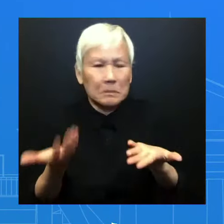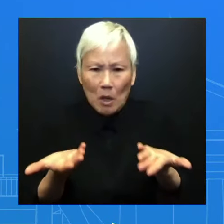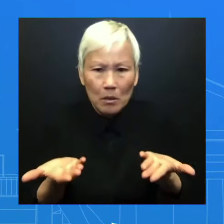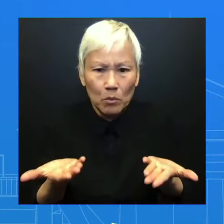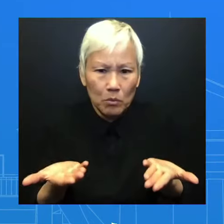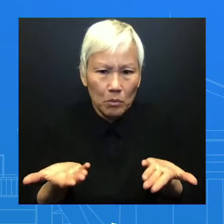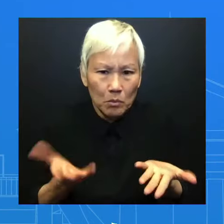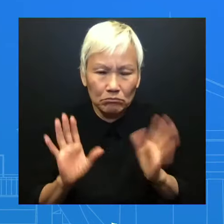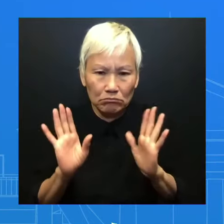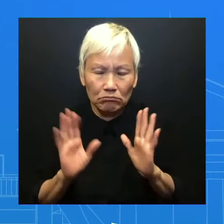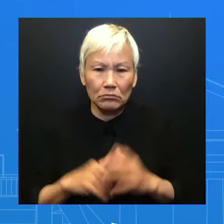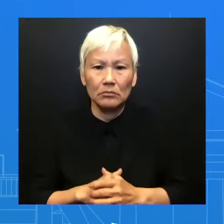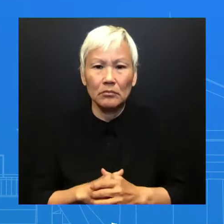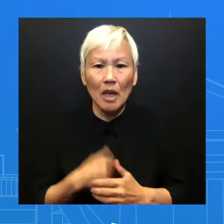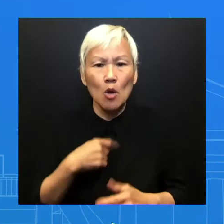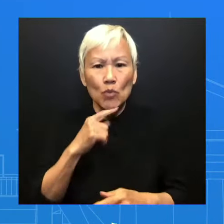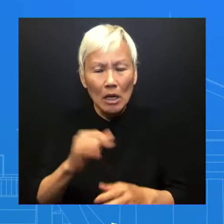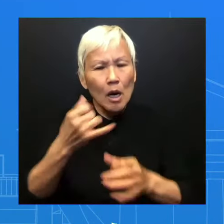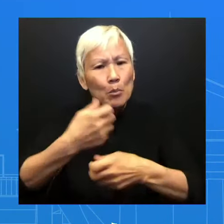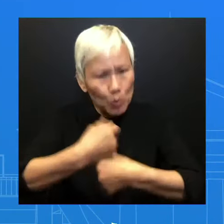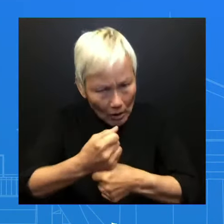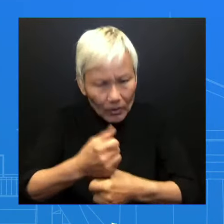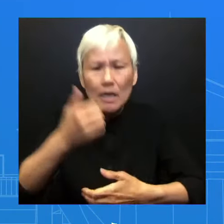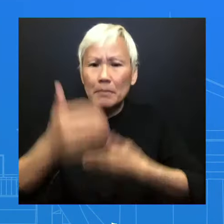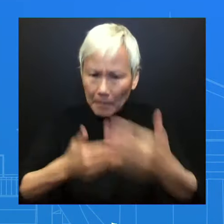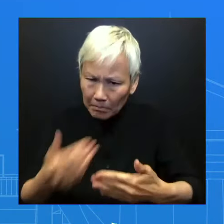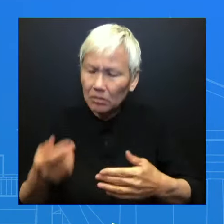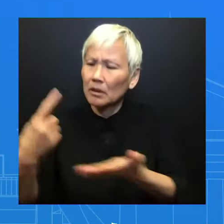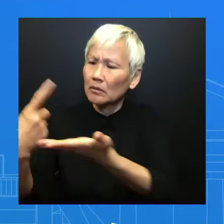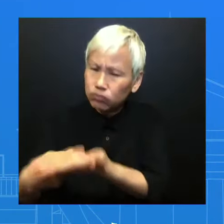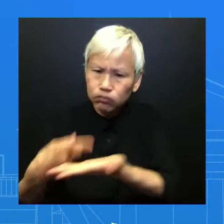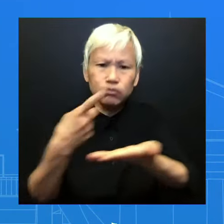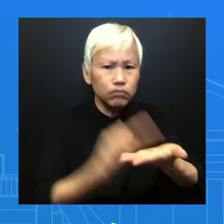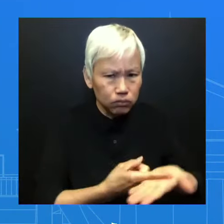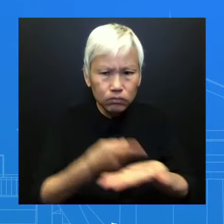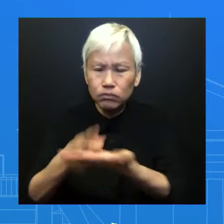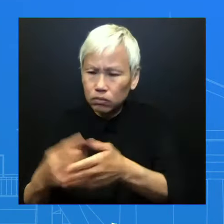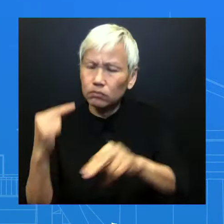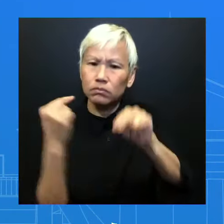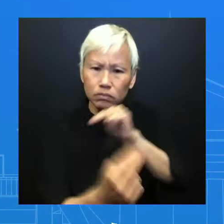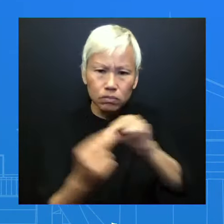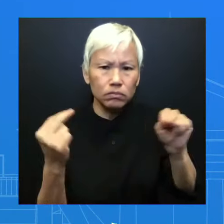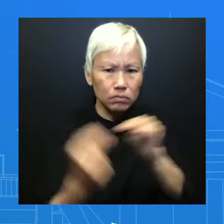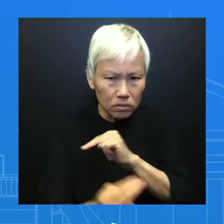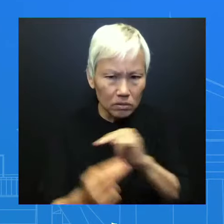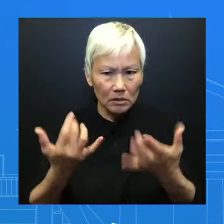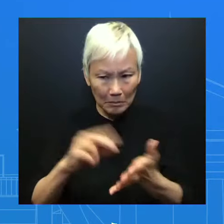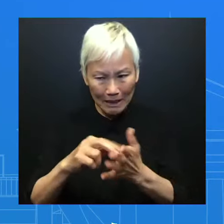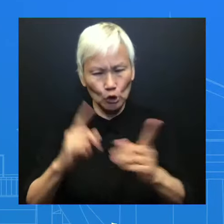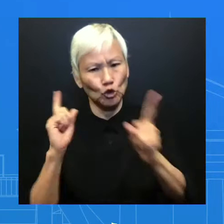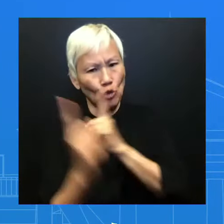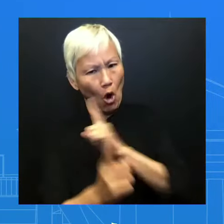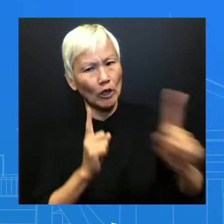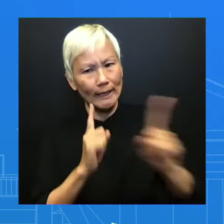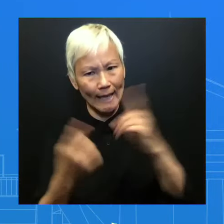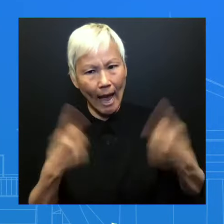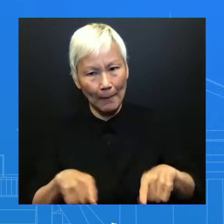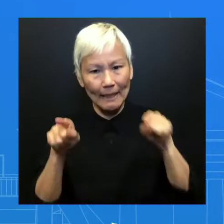They continue to talk. Negotiation -- you need to have a conversation. And that's continuing. And I think that's an important -- important step forward that we're seeing.